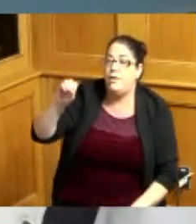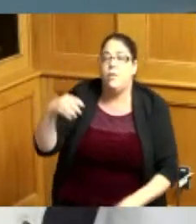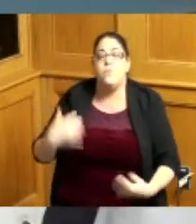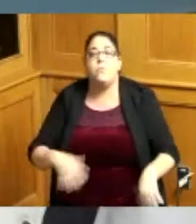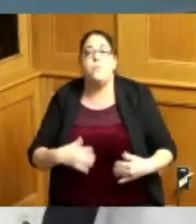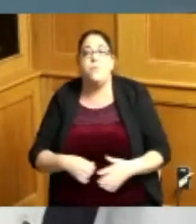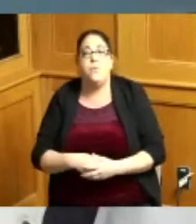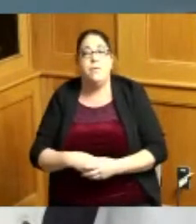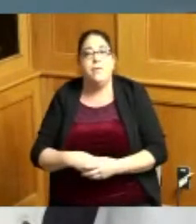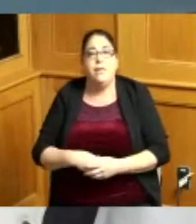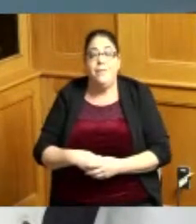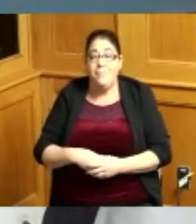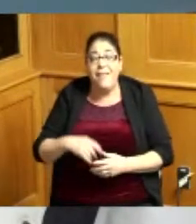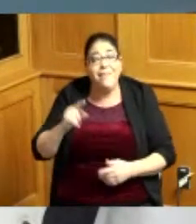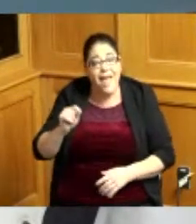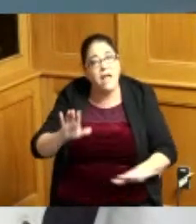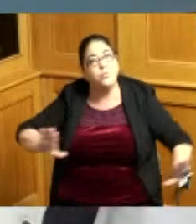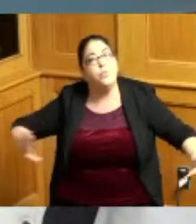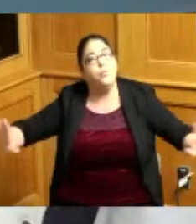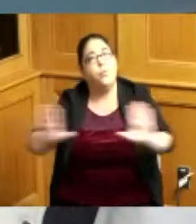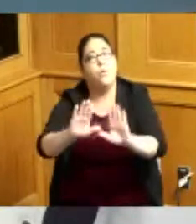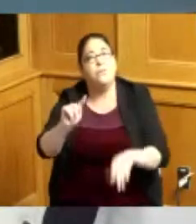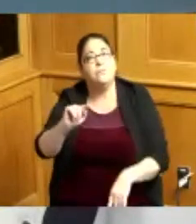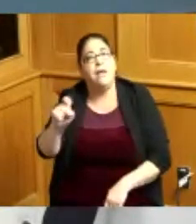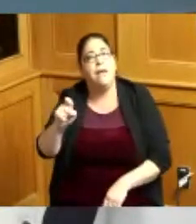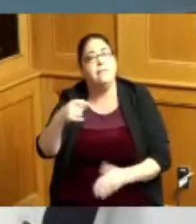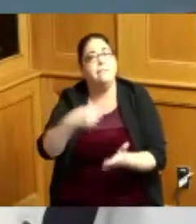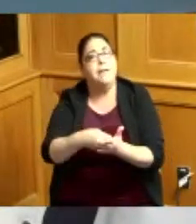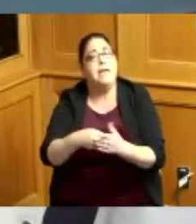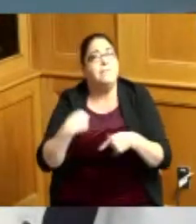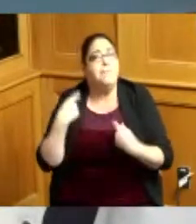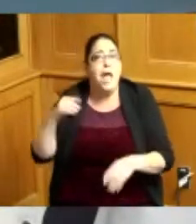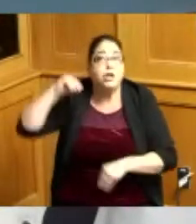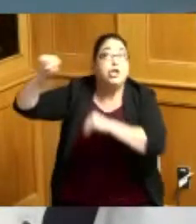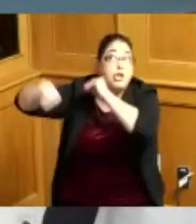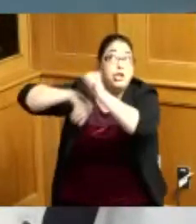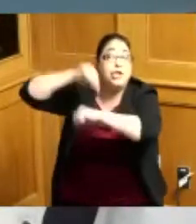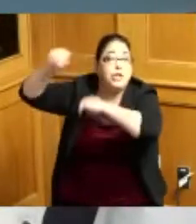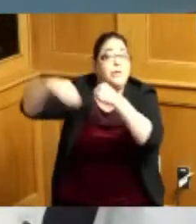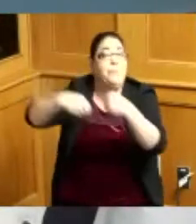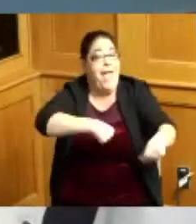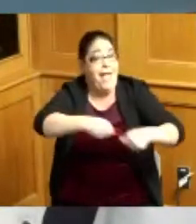to be spent to help the attack the people who need help here in Hamilton County so I do want